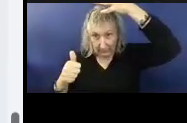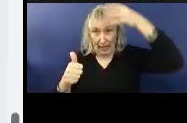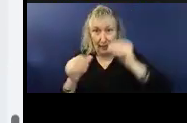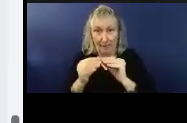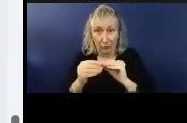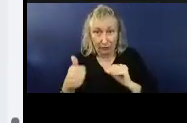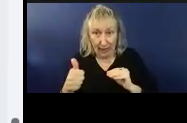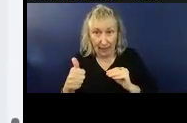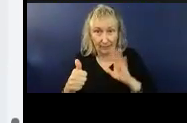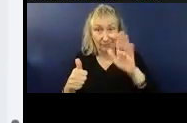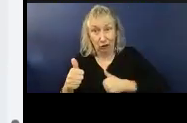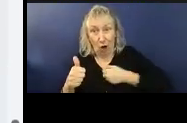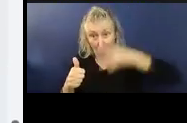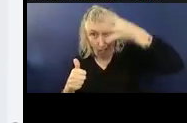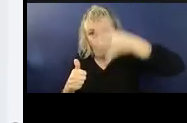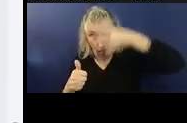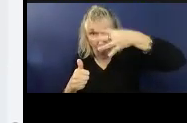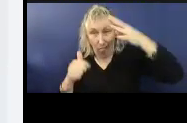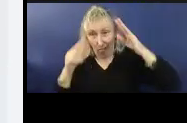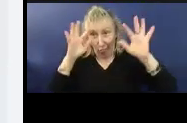I apologize for the scrolling. All right.